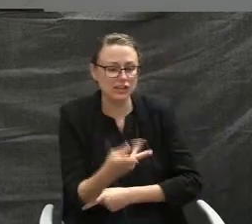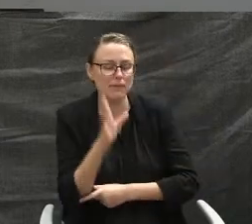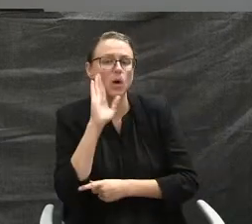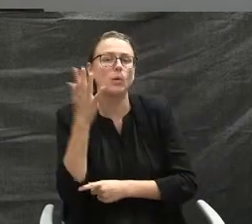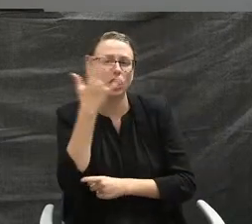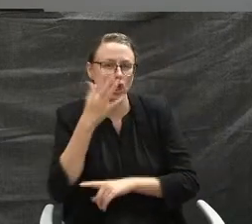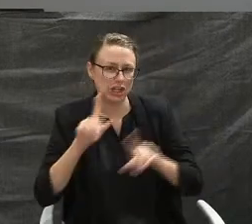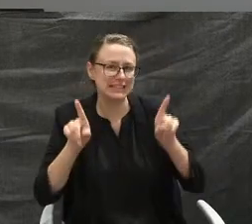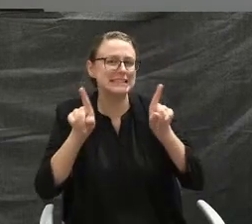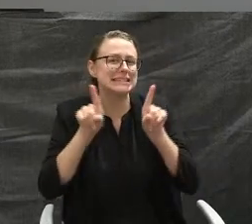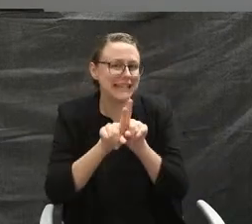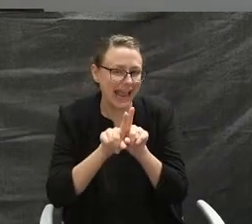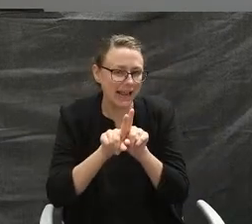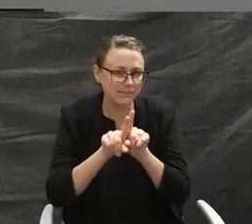So it's the same amount of prep and planning.